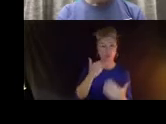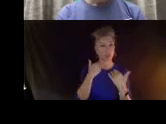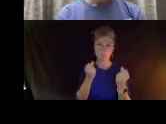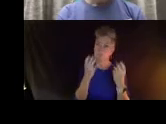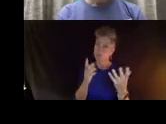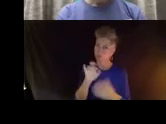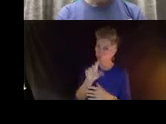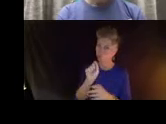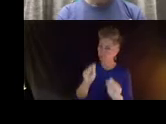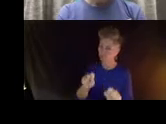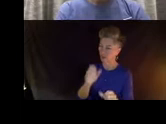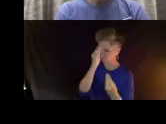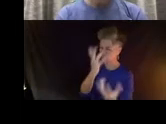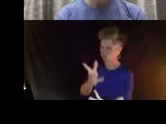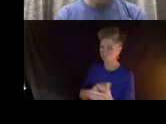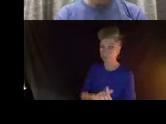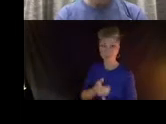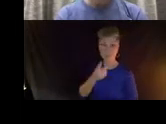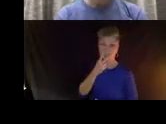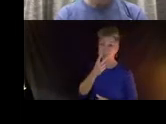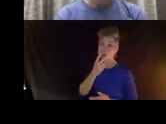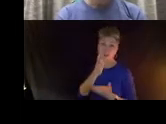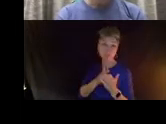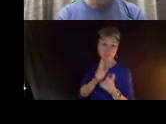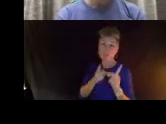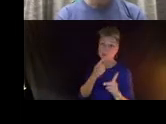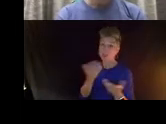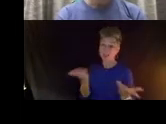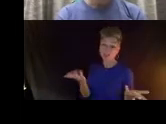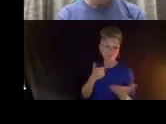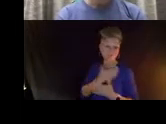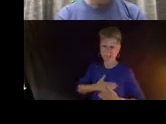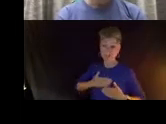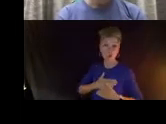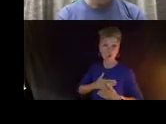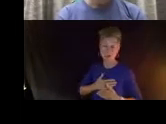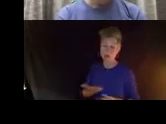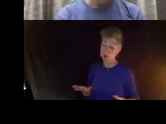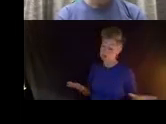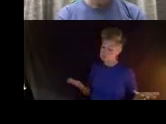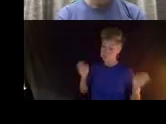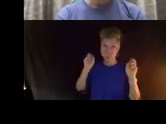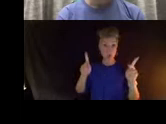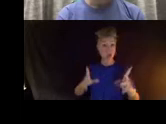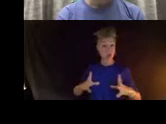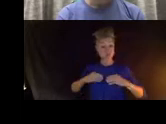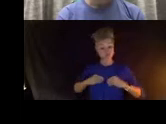Smoking is something that some people just say that they enjoy and I think that's fair enough and I wanna make sure that people have those conversations